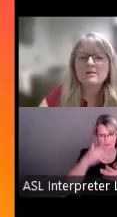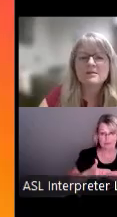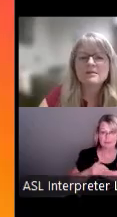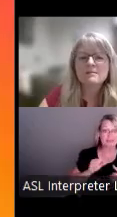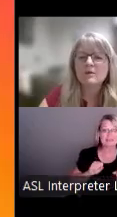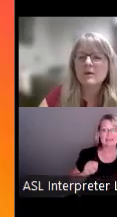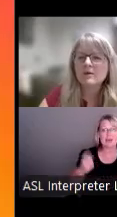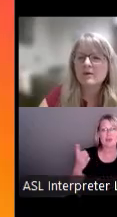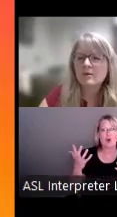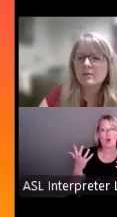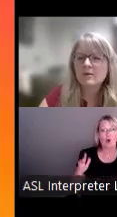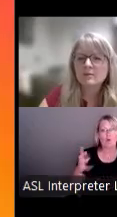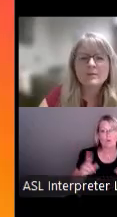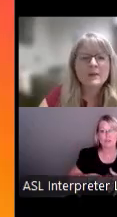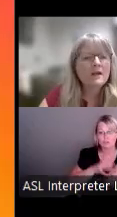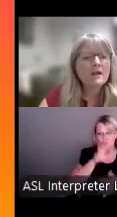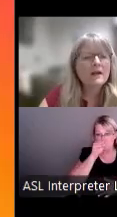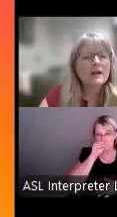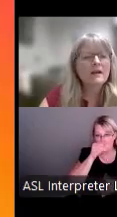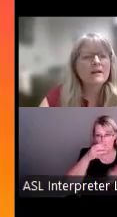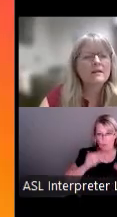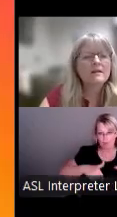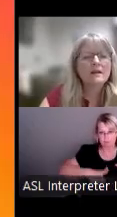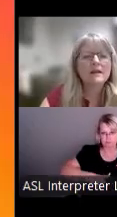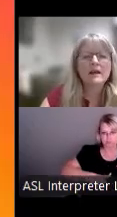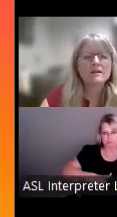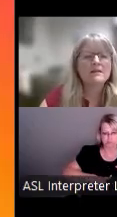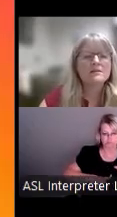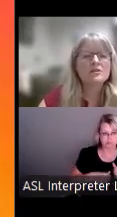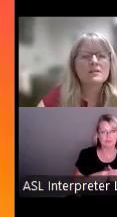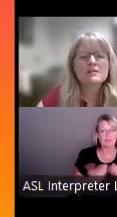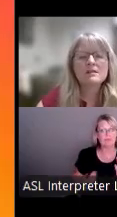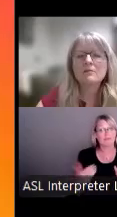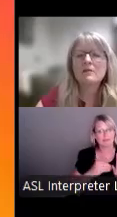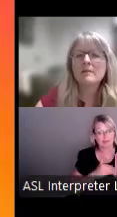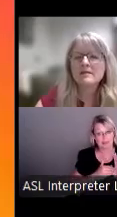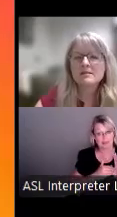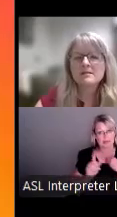start to smell when they're in the womb, and again just reminds